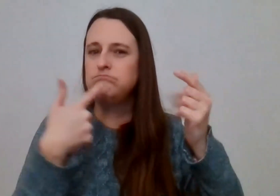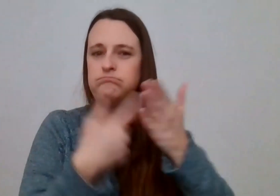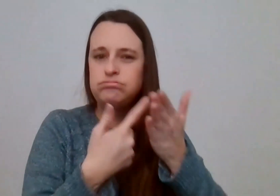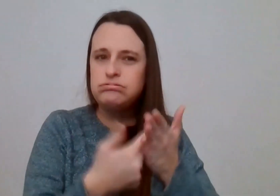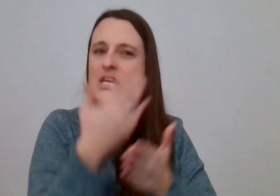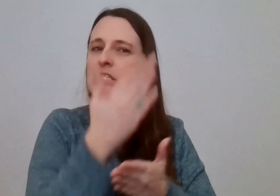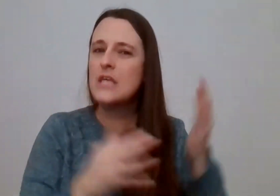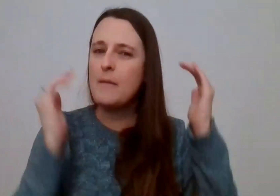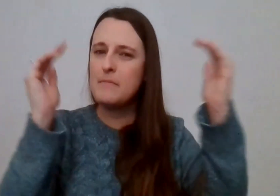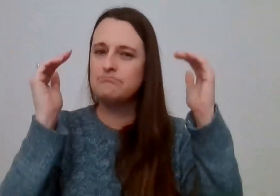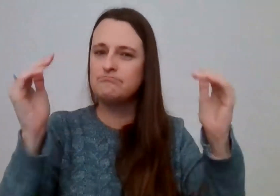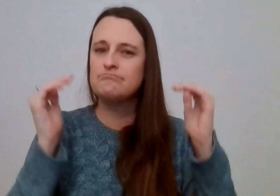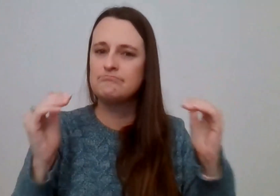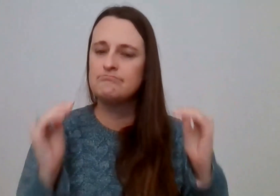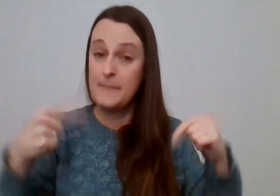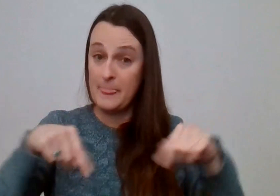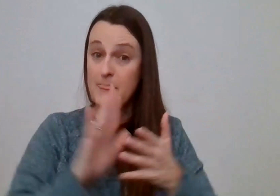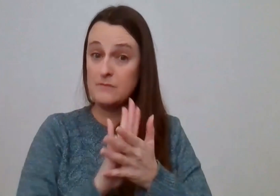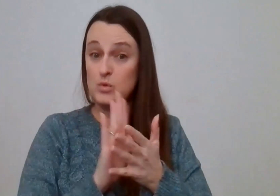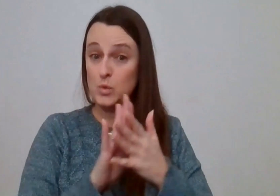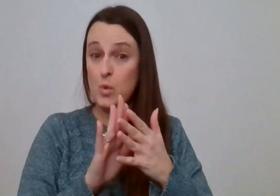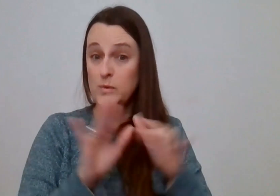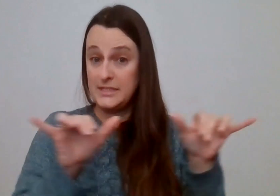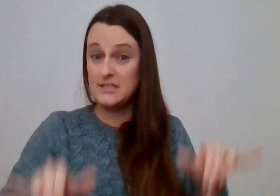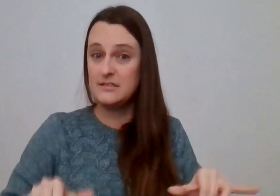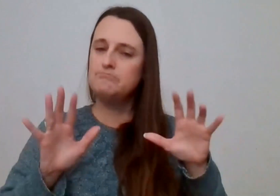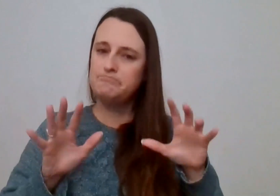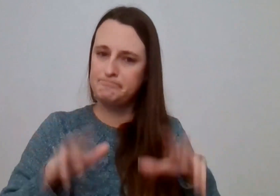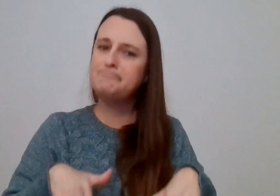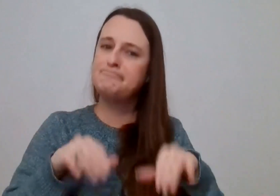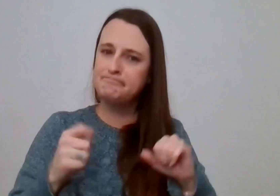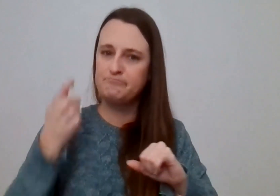that we have taken as a school division over the past few months and will continue to take